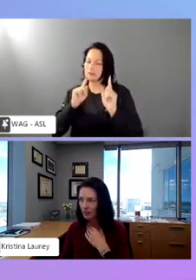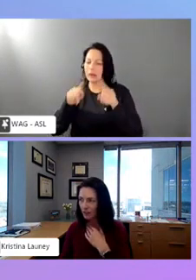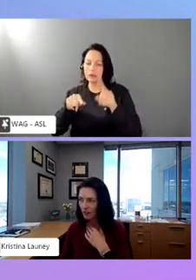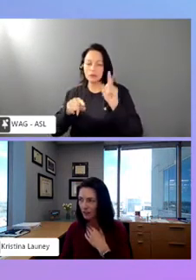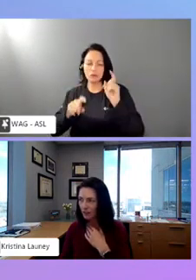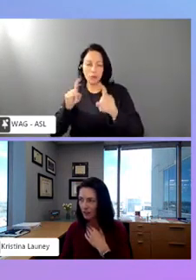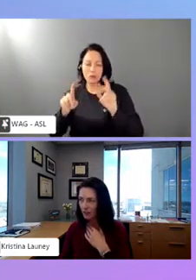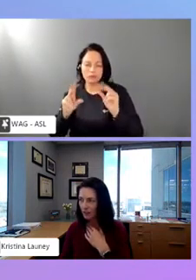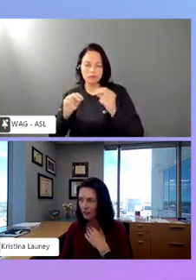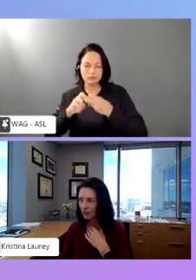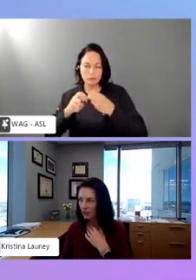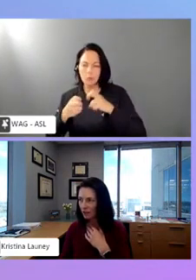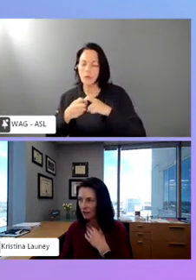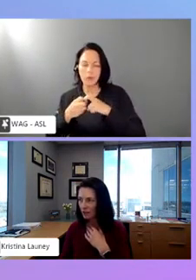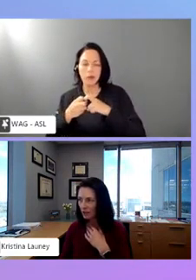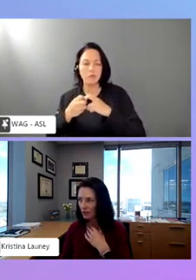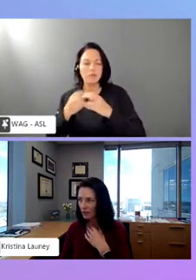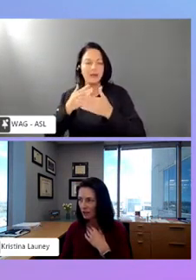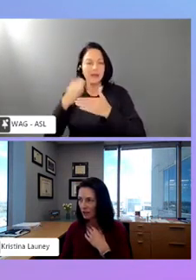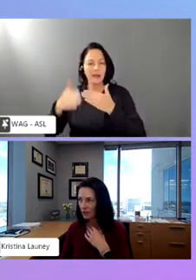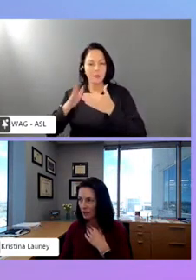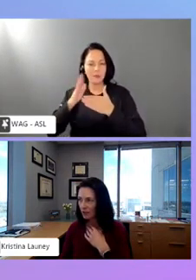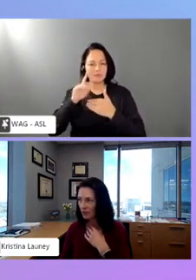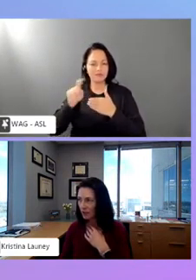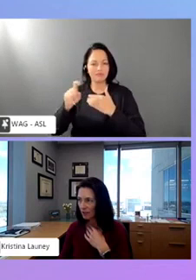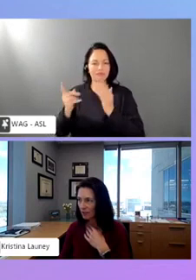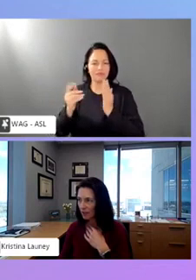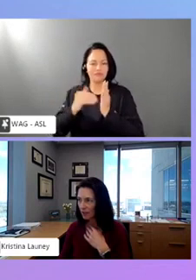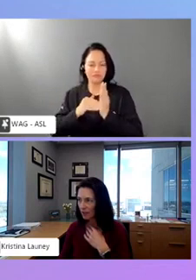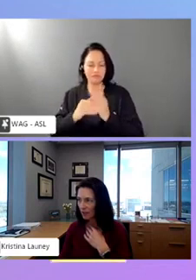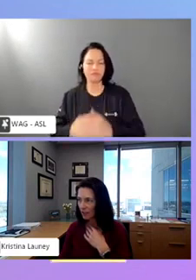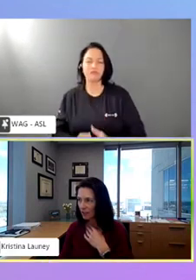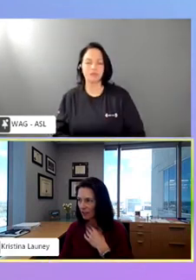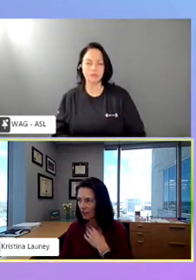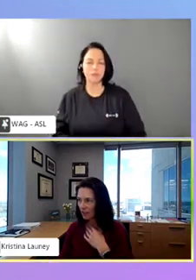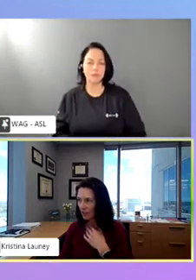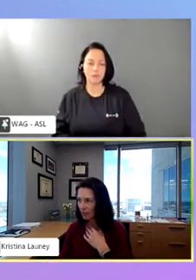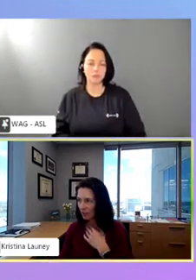good to type some in. if Christina does not get to